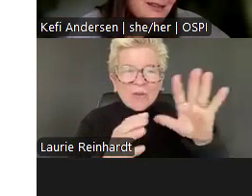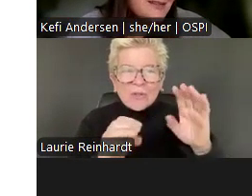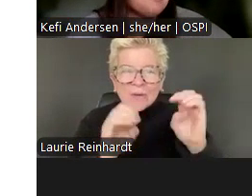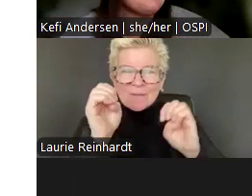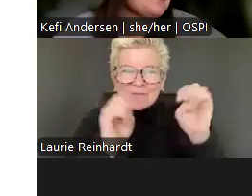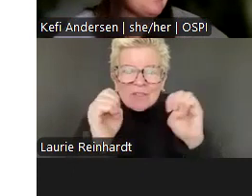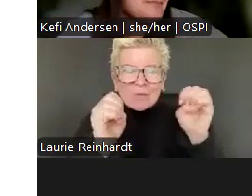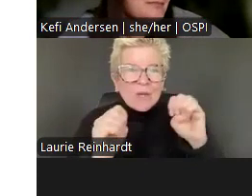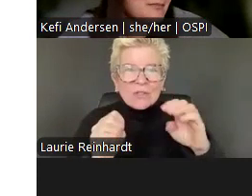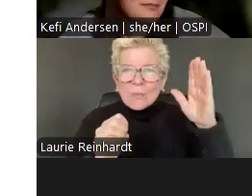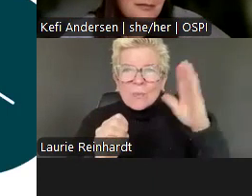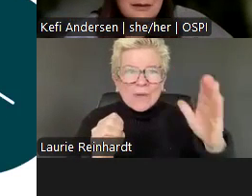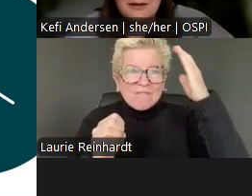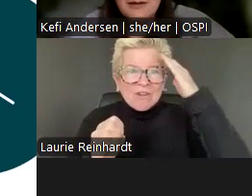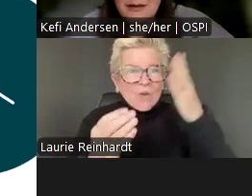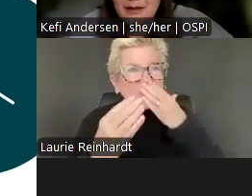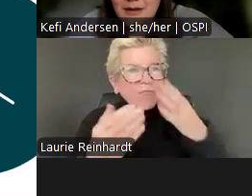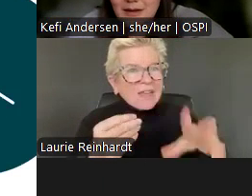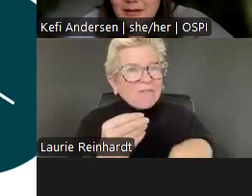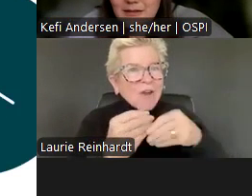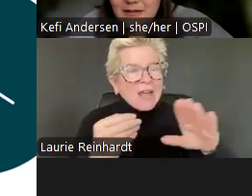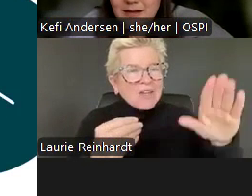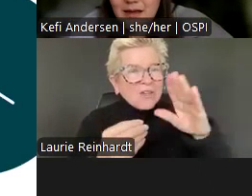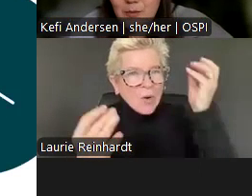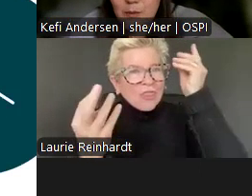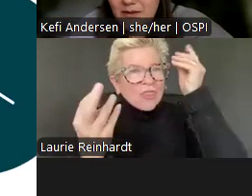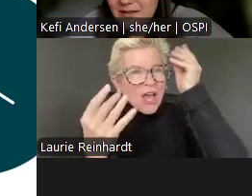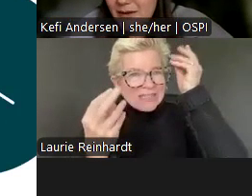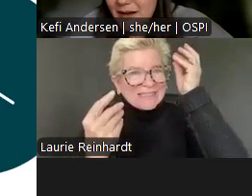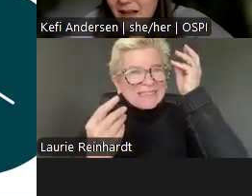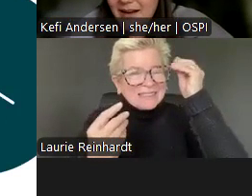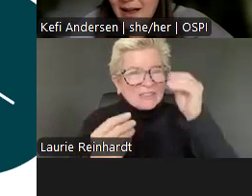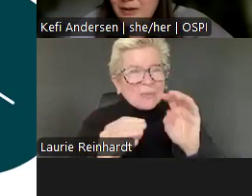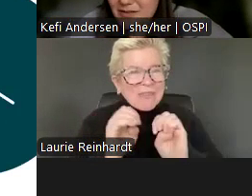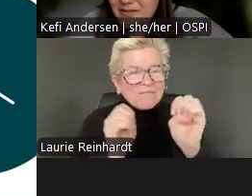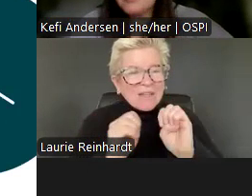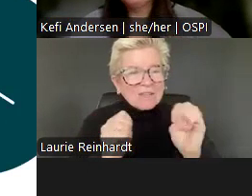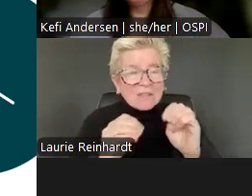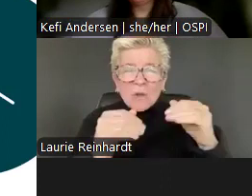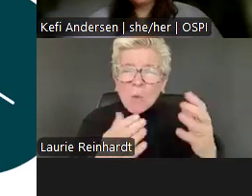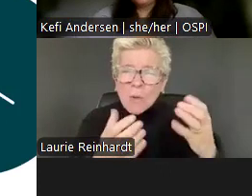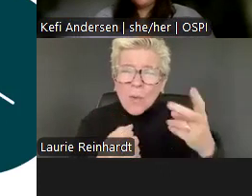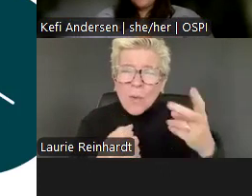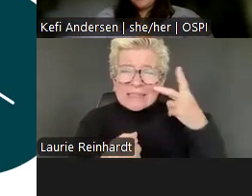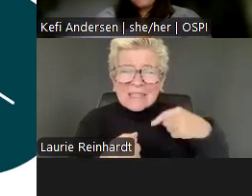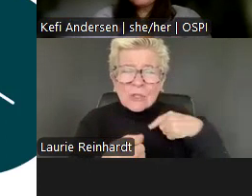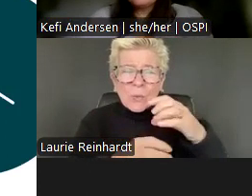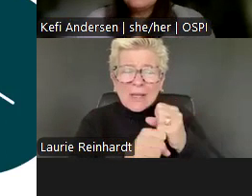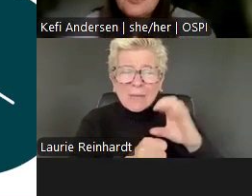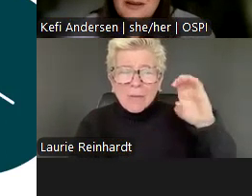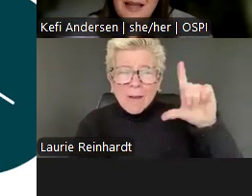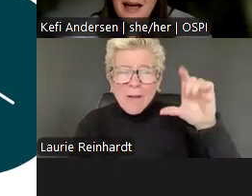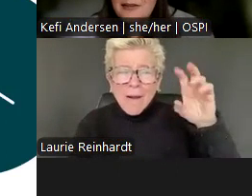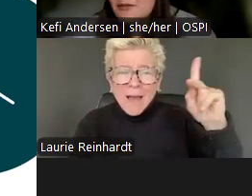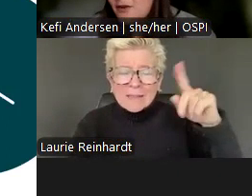thoughts. And we want to see you get clock hours for joining us. If you joined live,